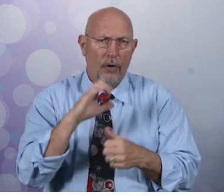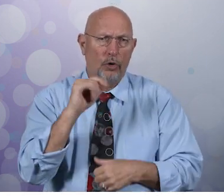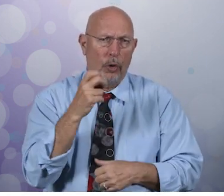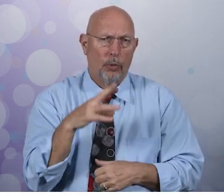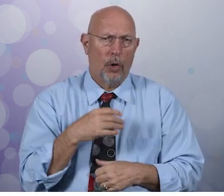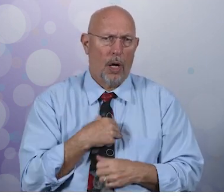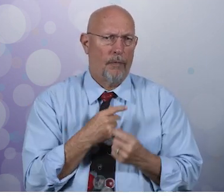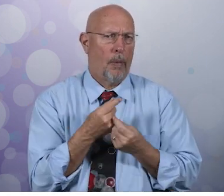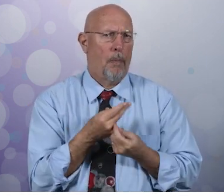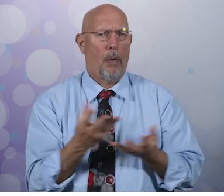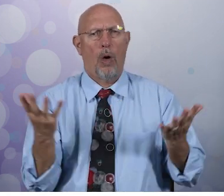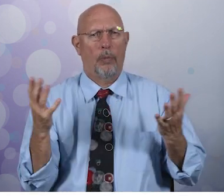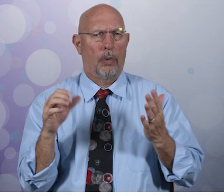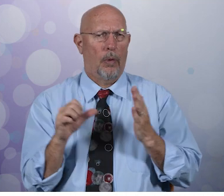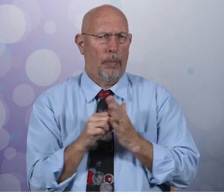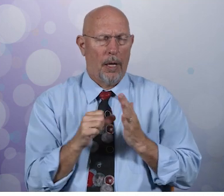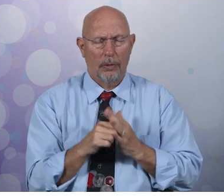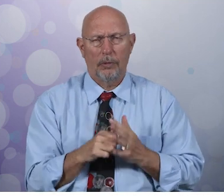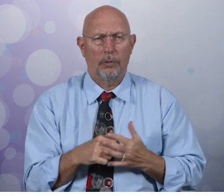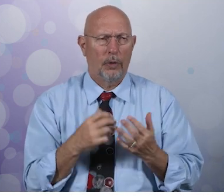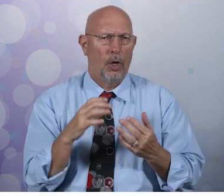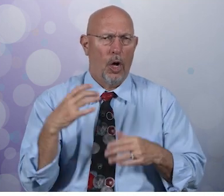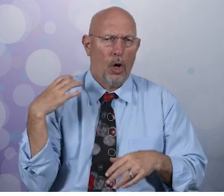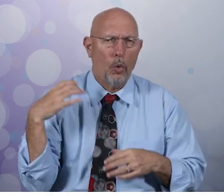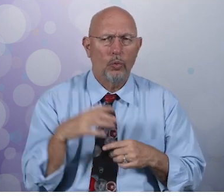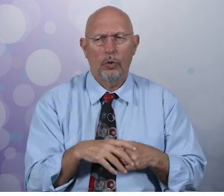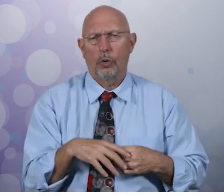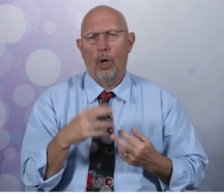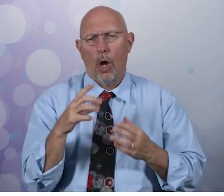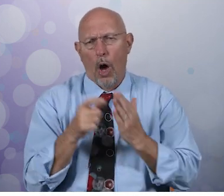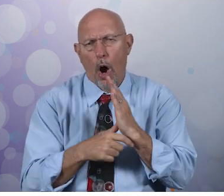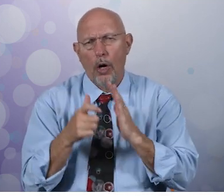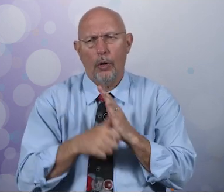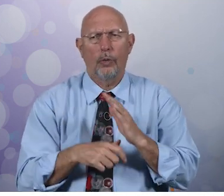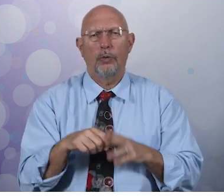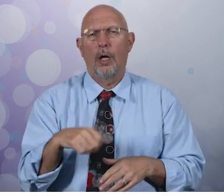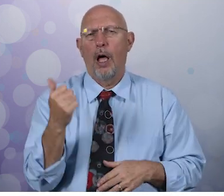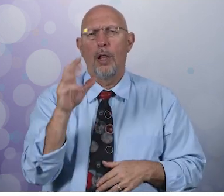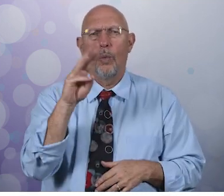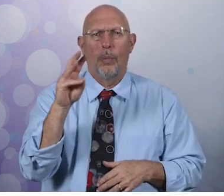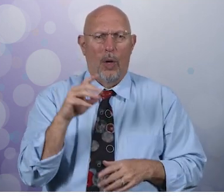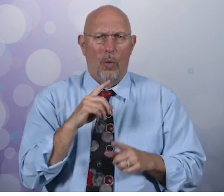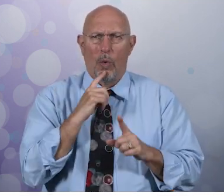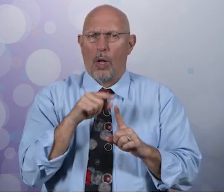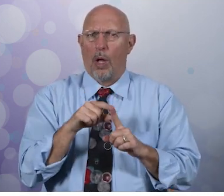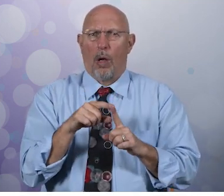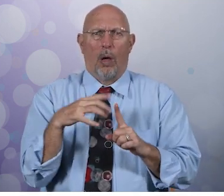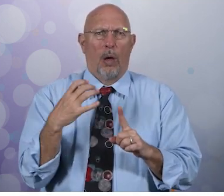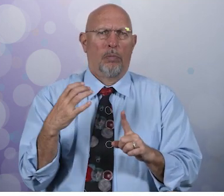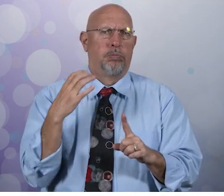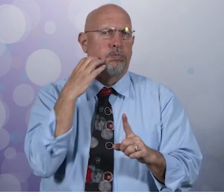There's coaching videos, resources, articles, other websites. It really is this big, robust tool.